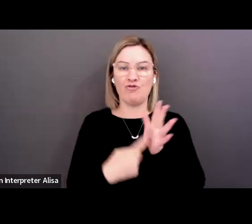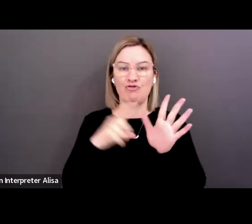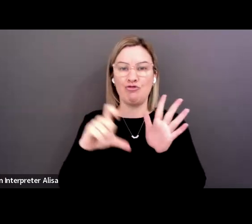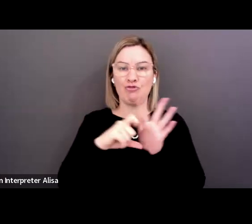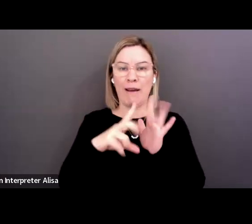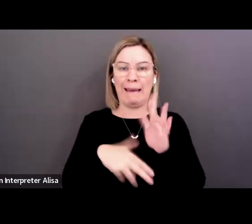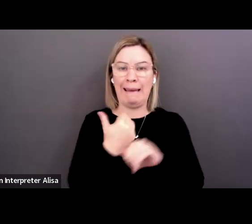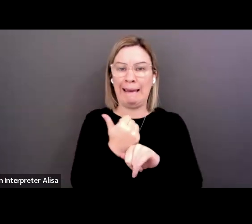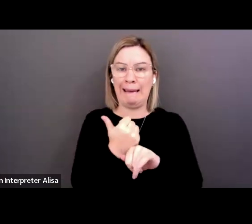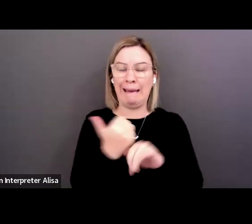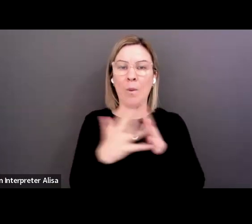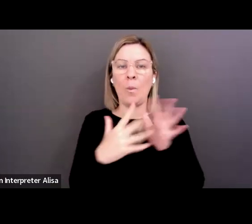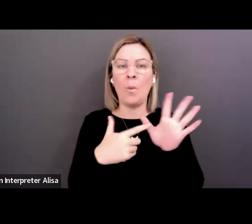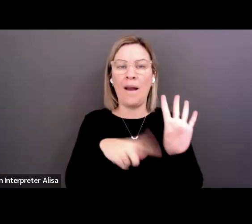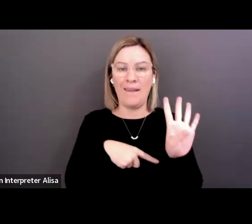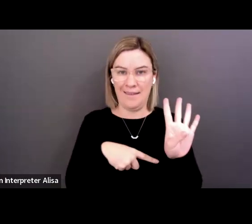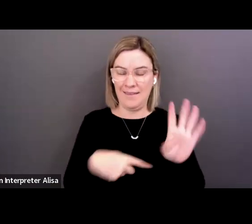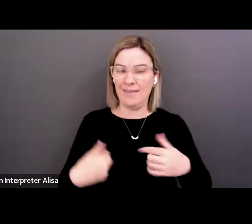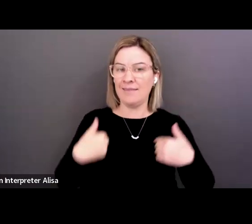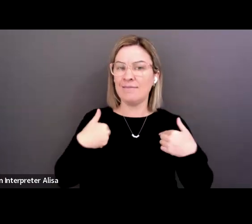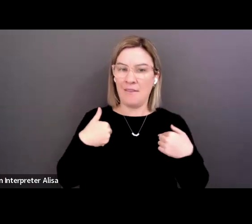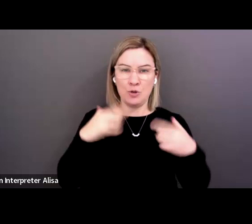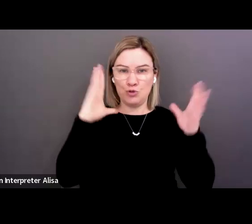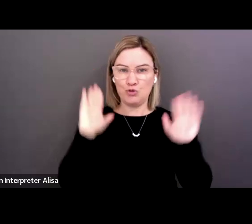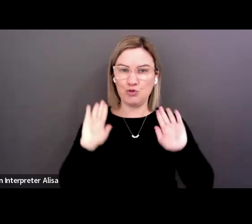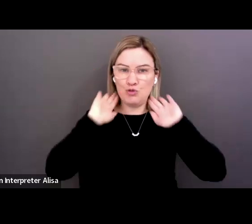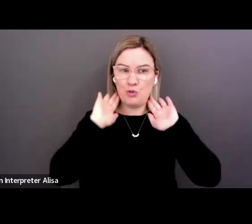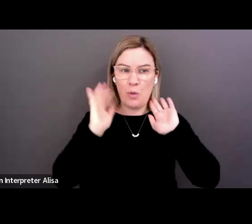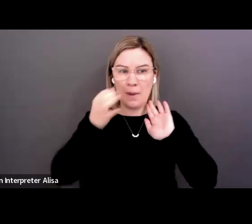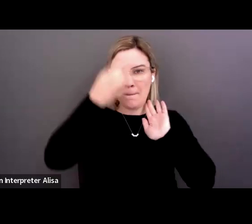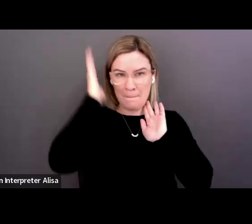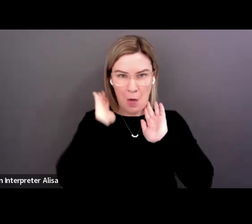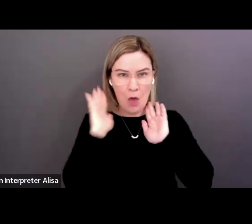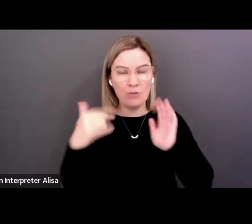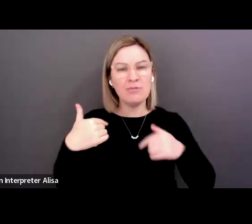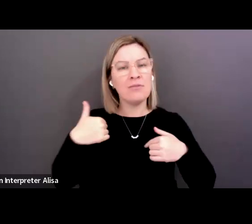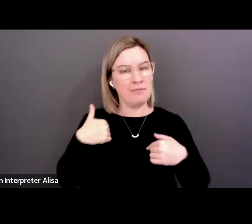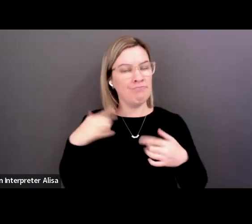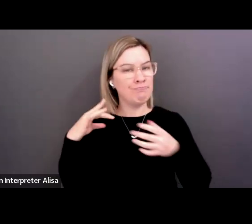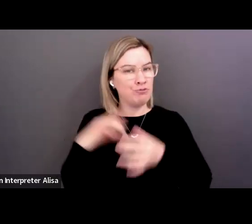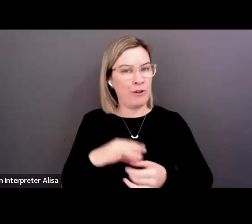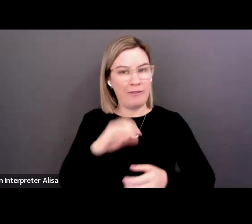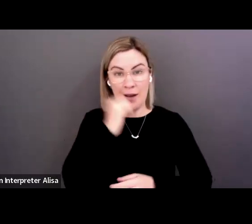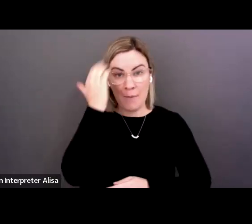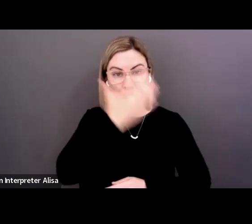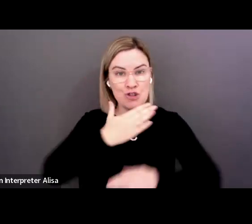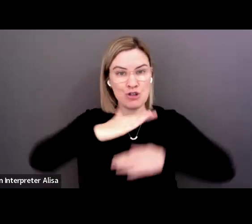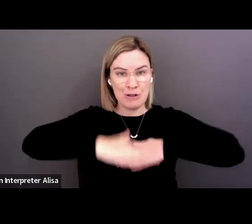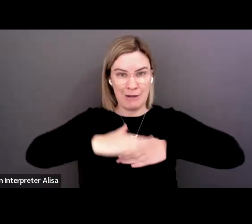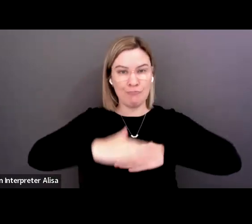hot pink jumper and some fabulous yellow earrings that say "no fracking